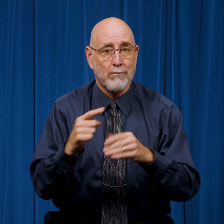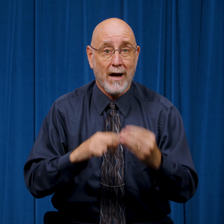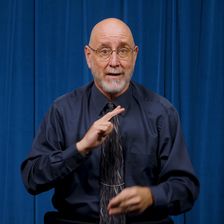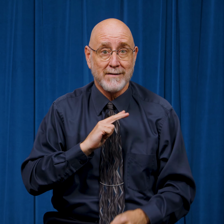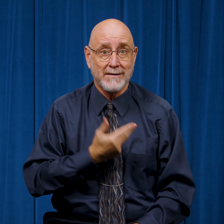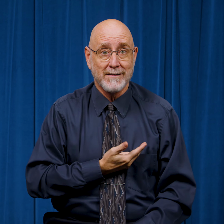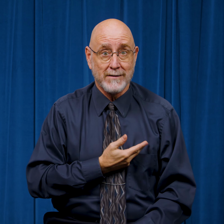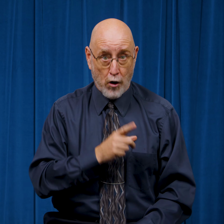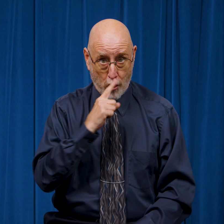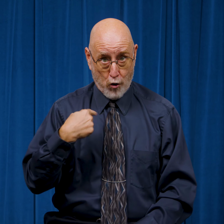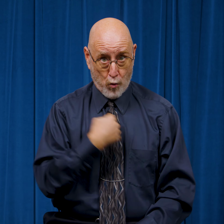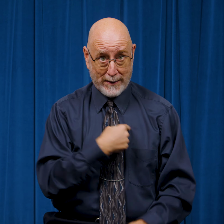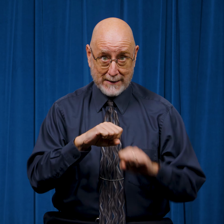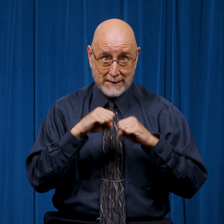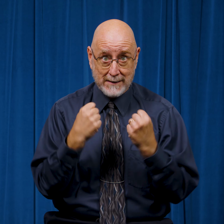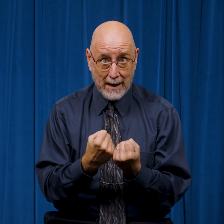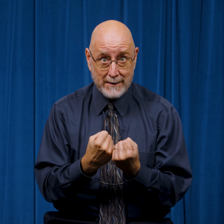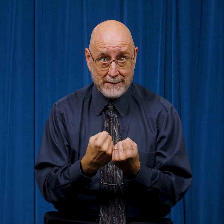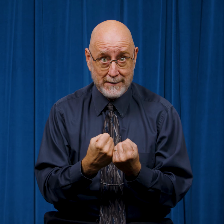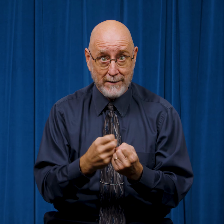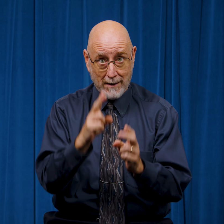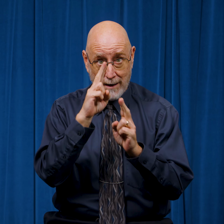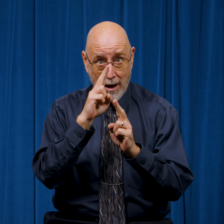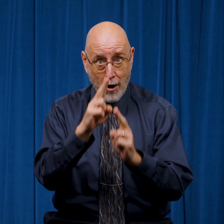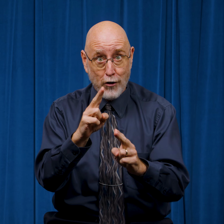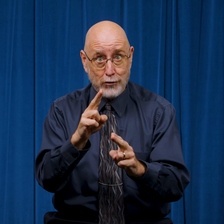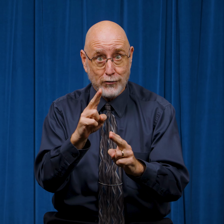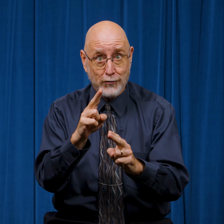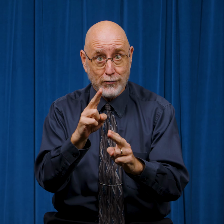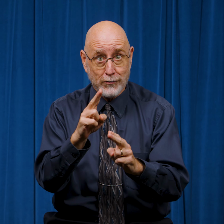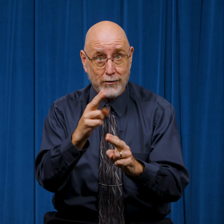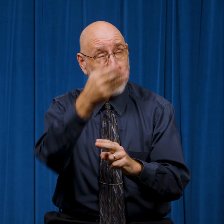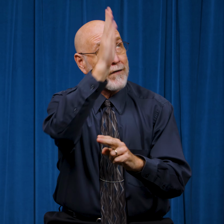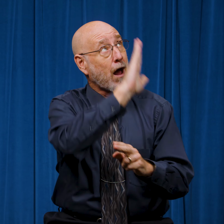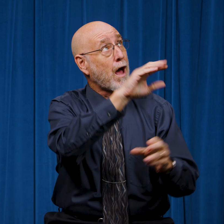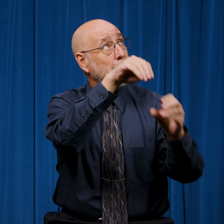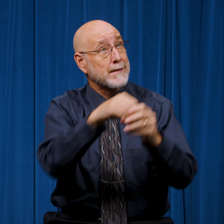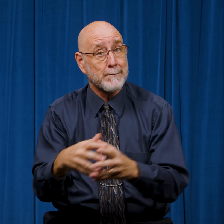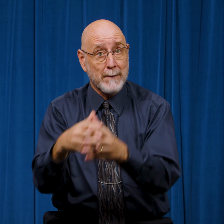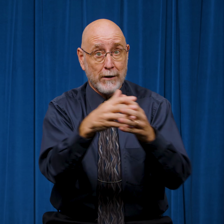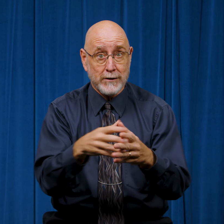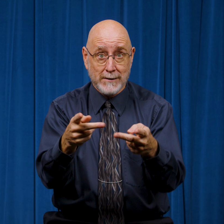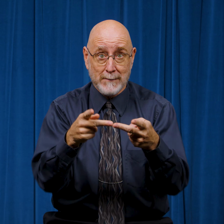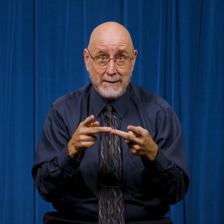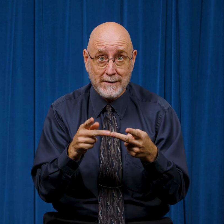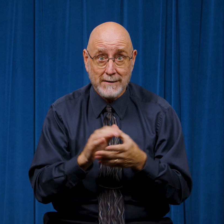Are we a society that honors the place of God in America?